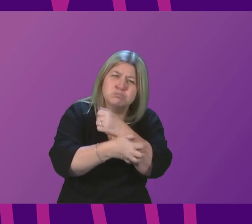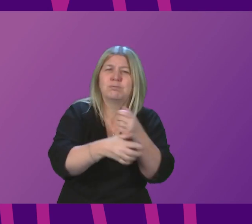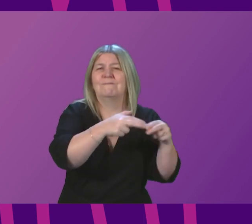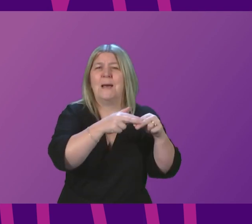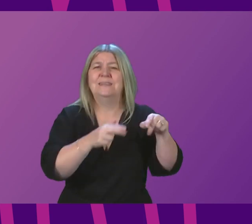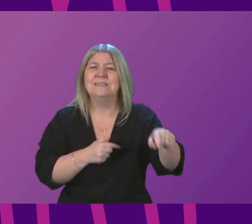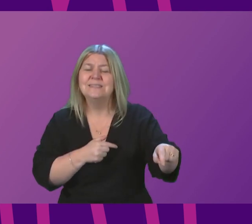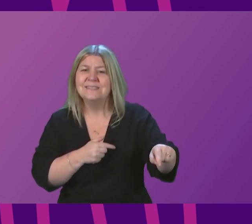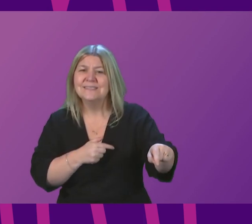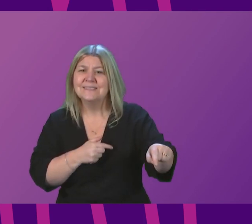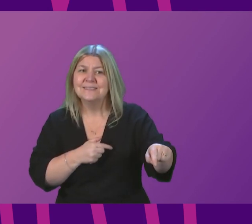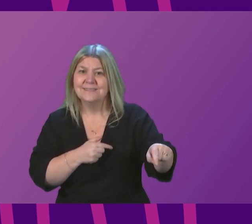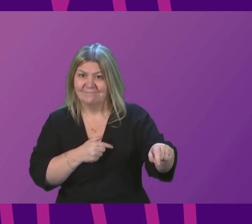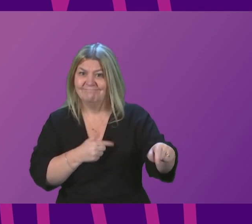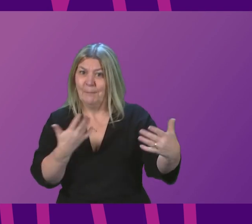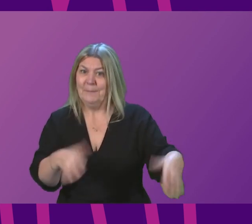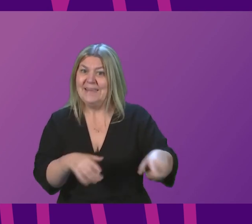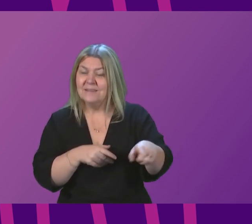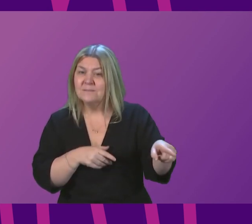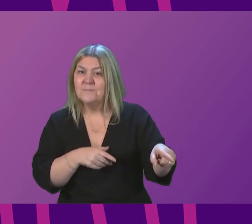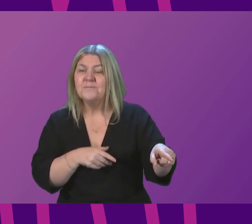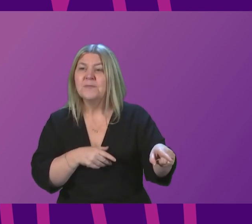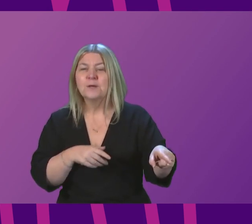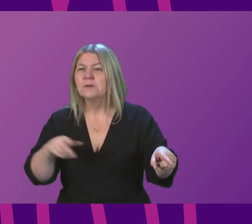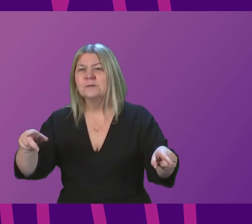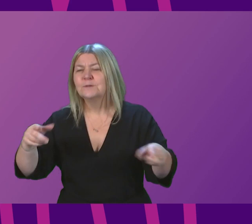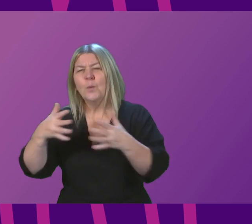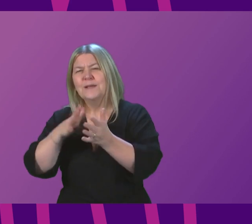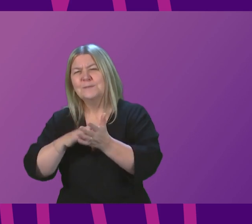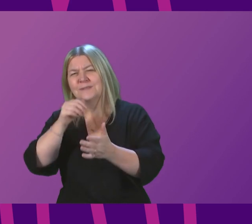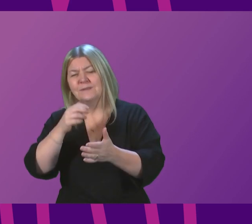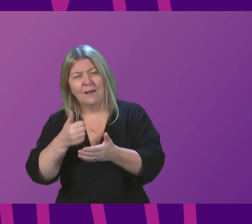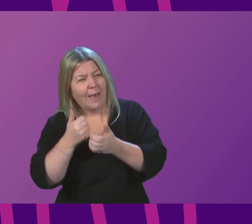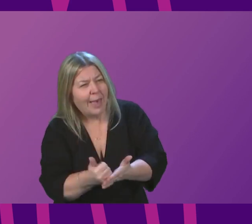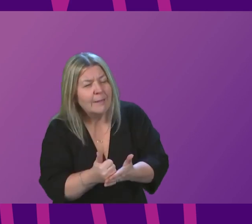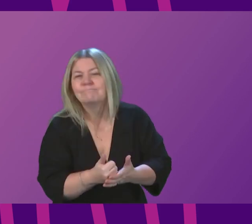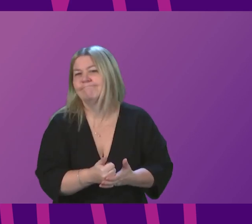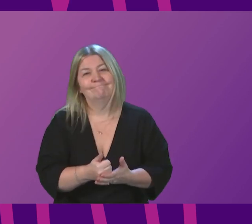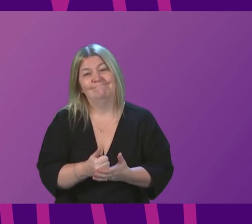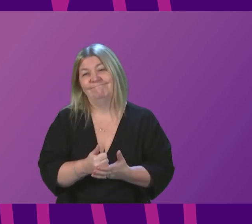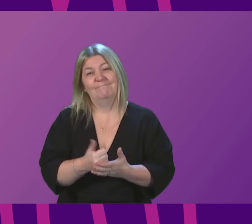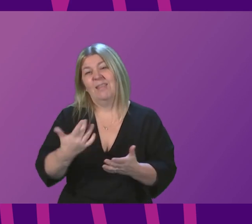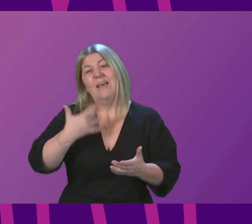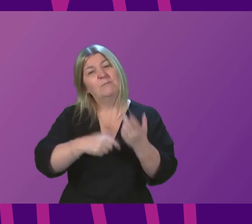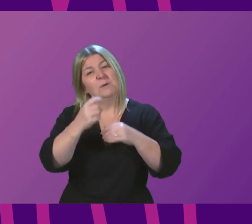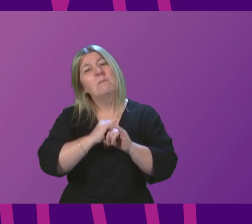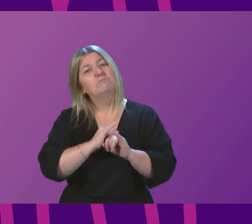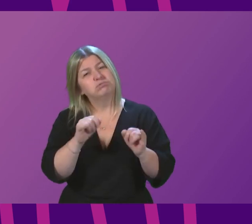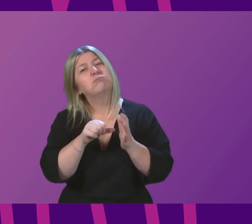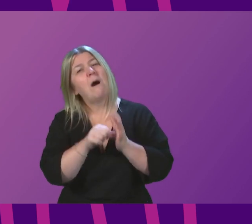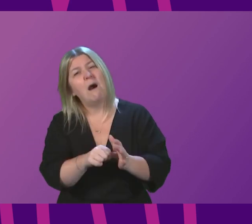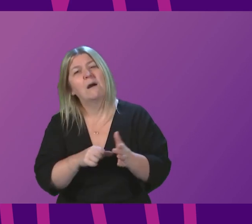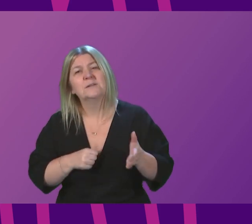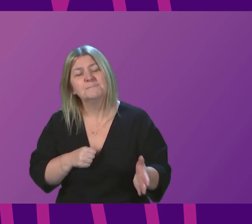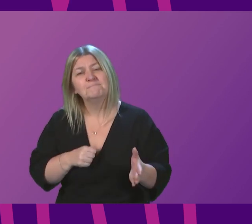Instead of helping, we see it do things that make life harder for those who are already